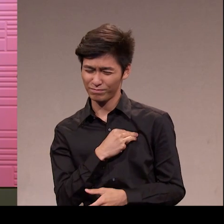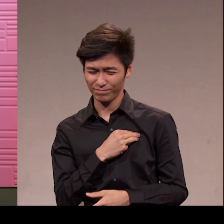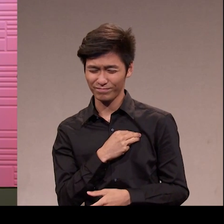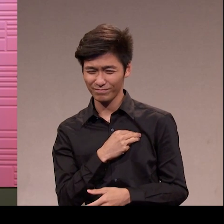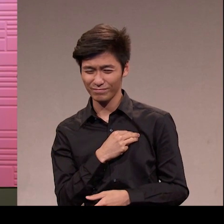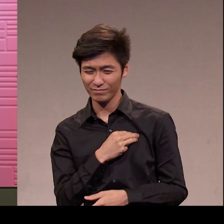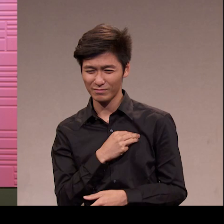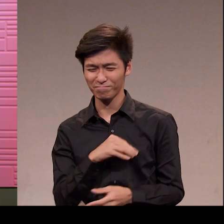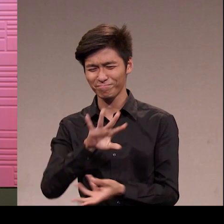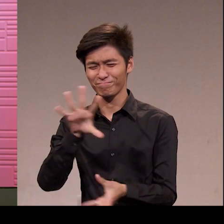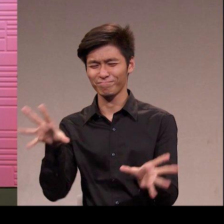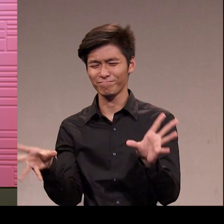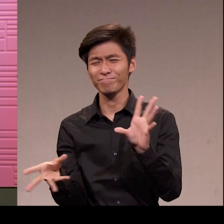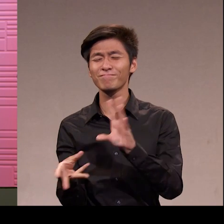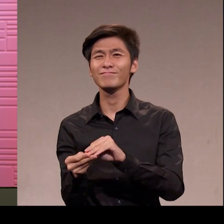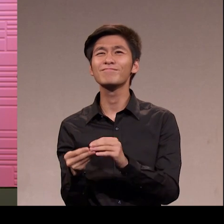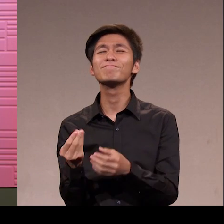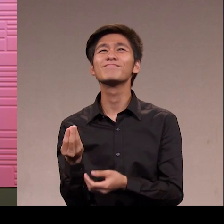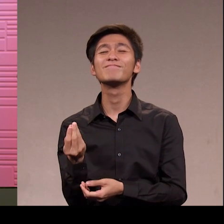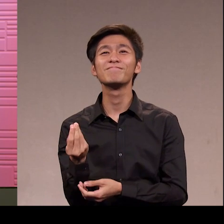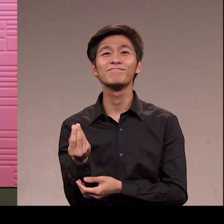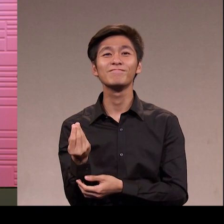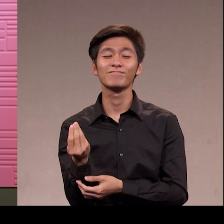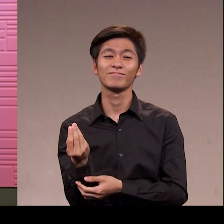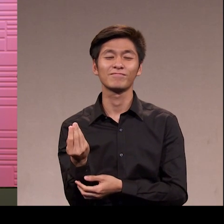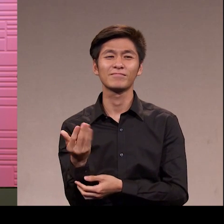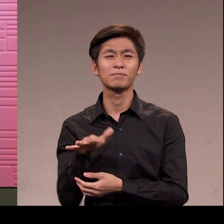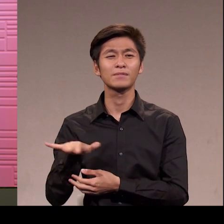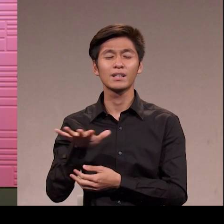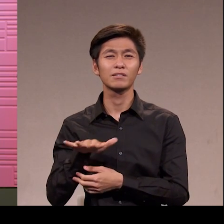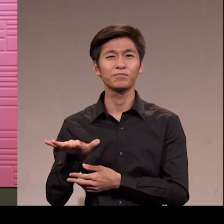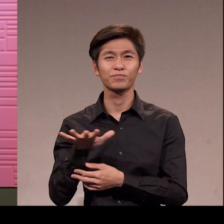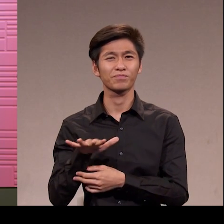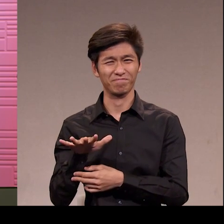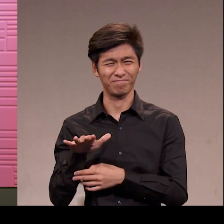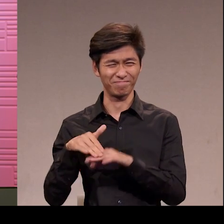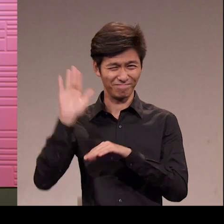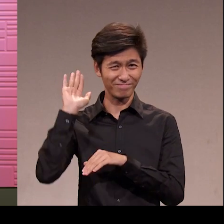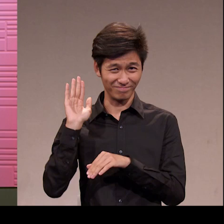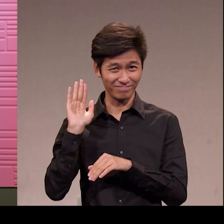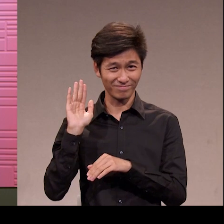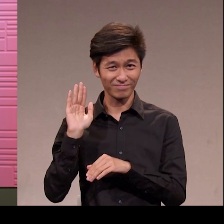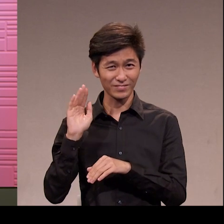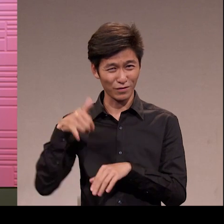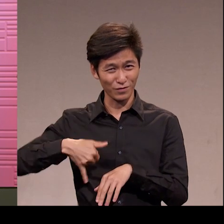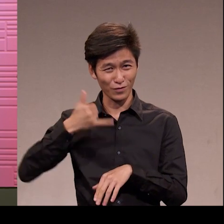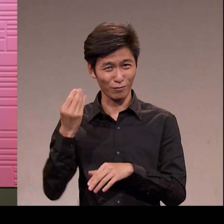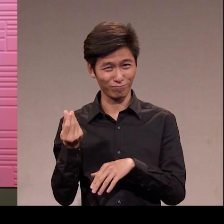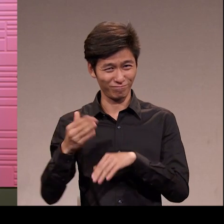would add up to quite a substantial amount. It's not just phone bills, but communications bills.